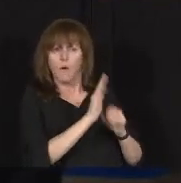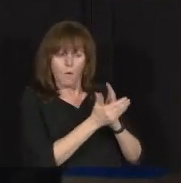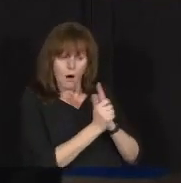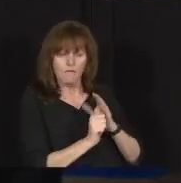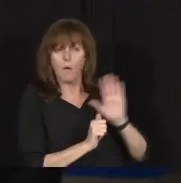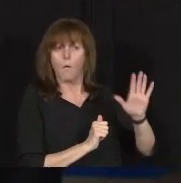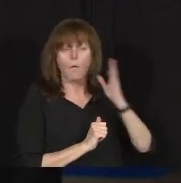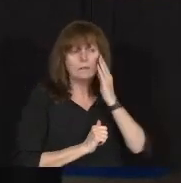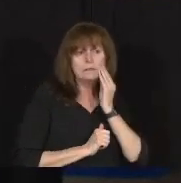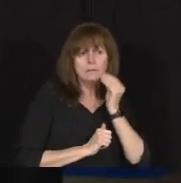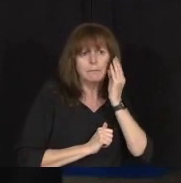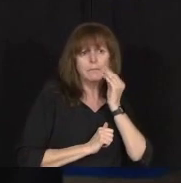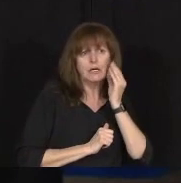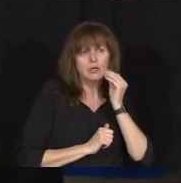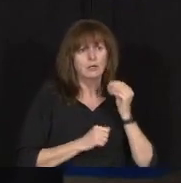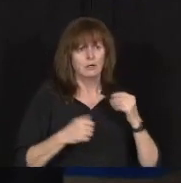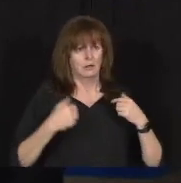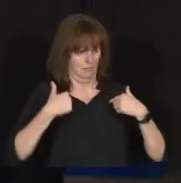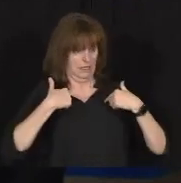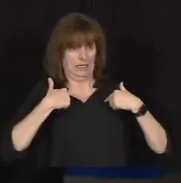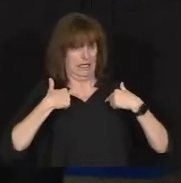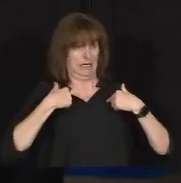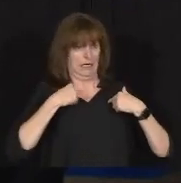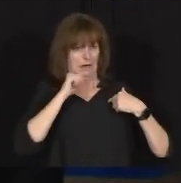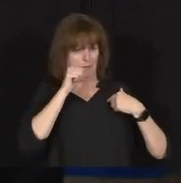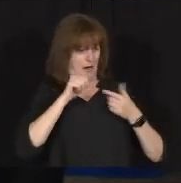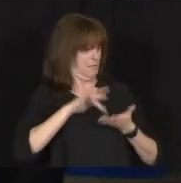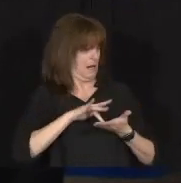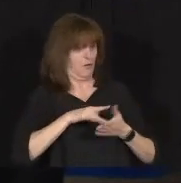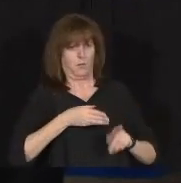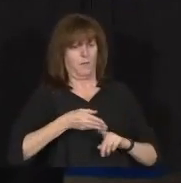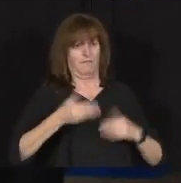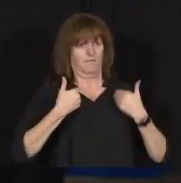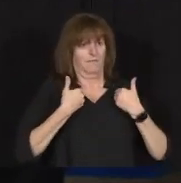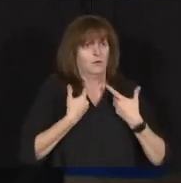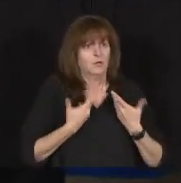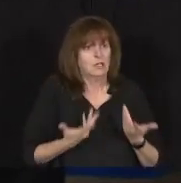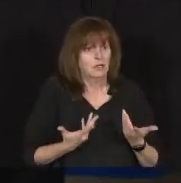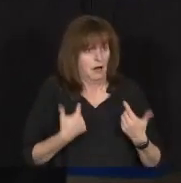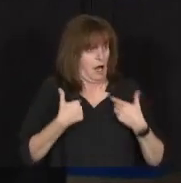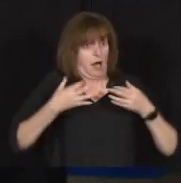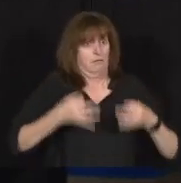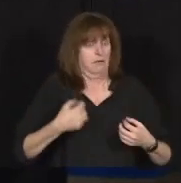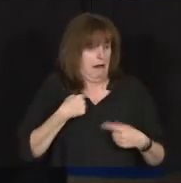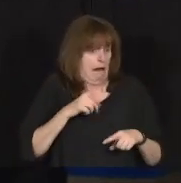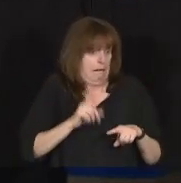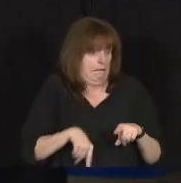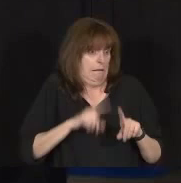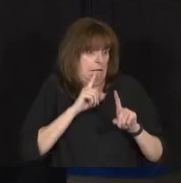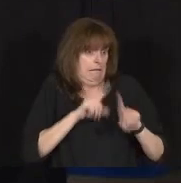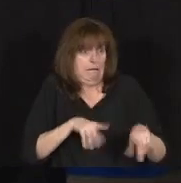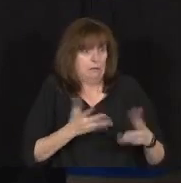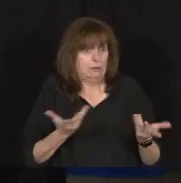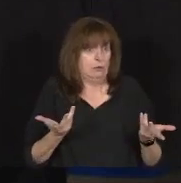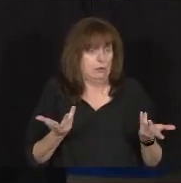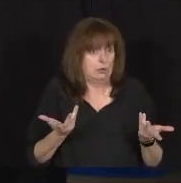taking a look at credentials and qualifications. I am not a medical professional so I could not really venture to say on that